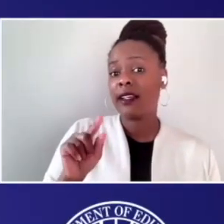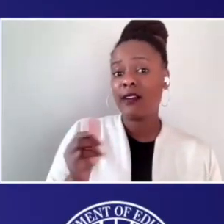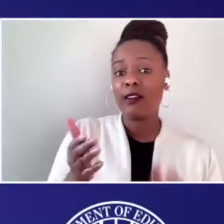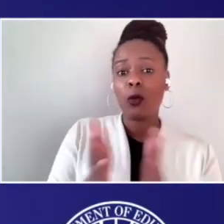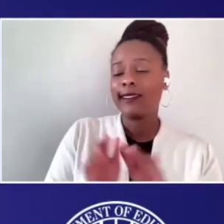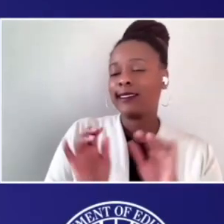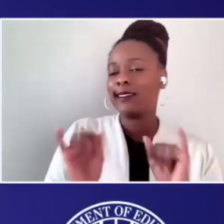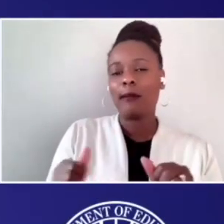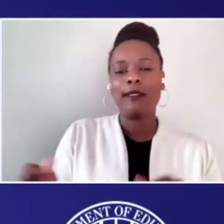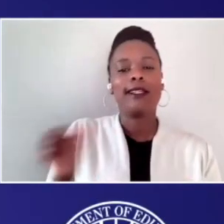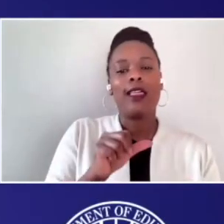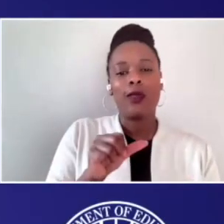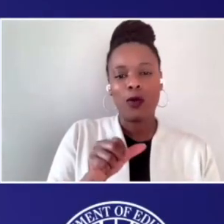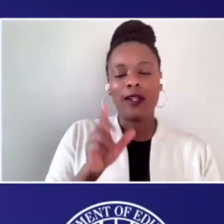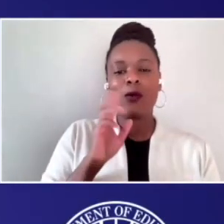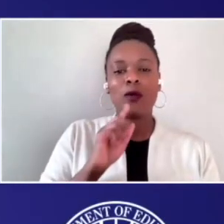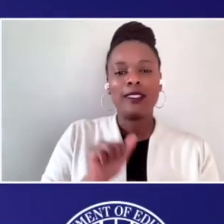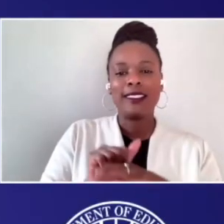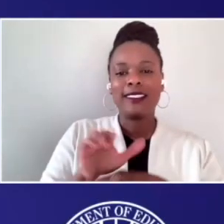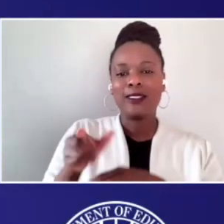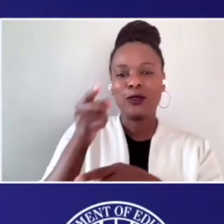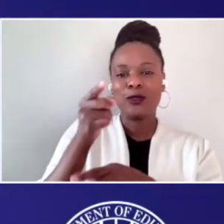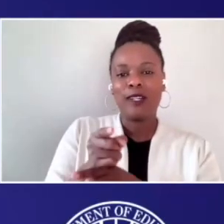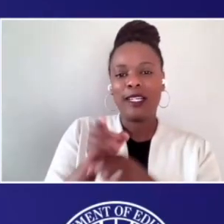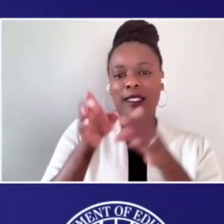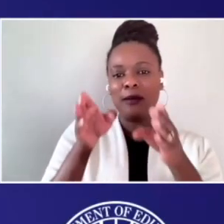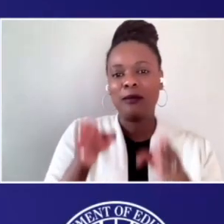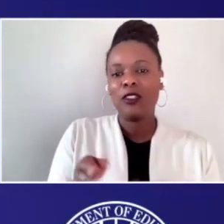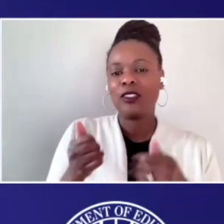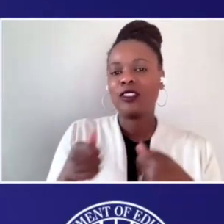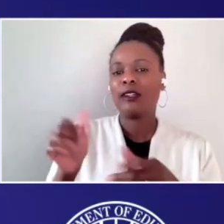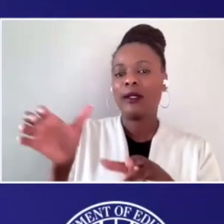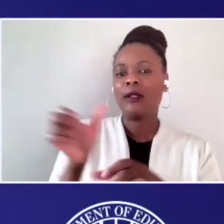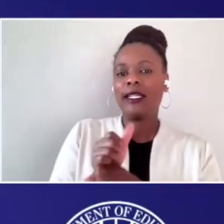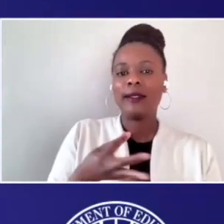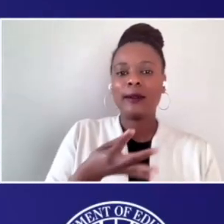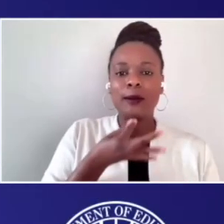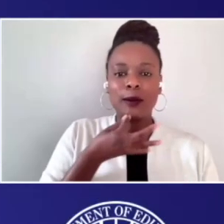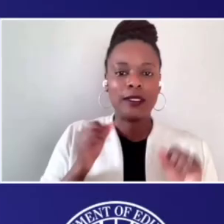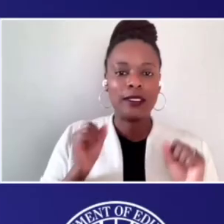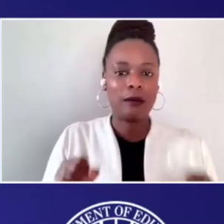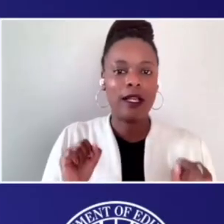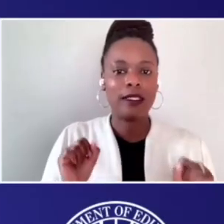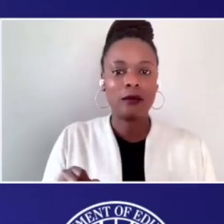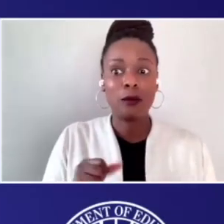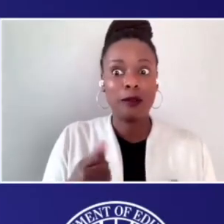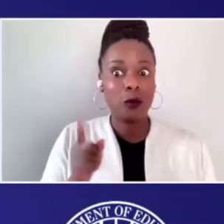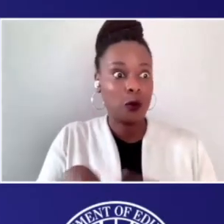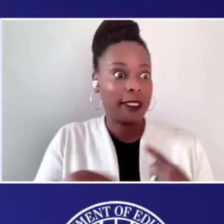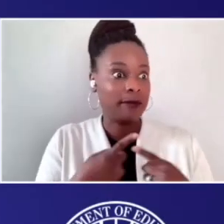We'll get it to the right person, and we'll try to get that as soon as possible. But I have no guarantees as to when that will be. That's fine. I just wanted to Thank you, we appreciate that.